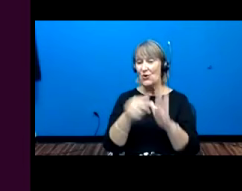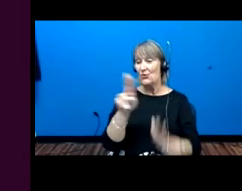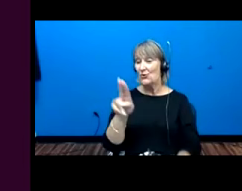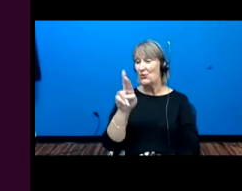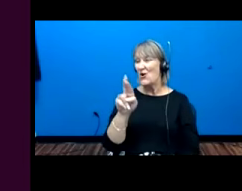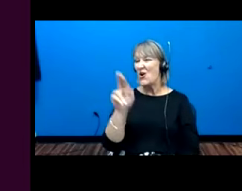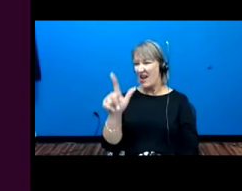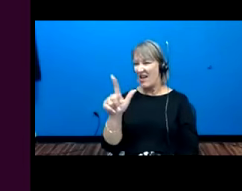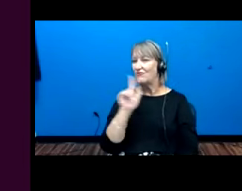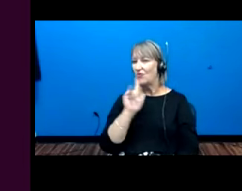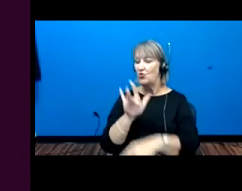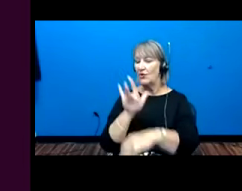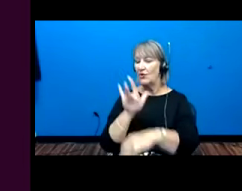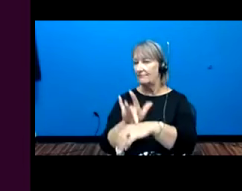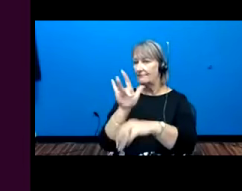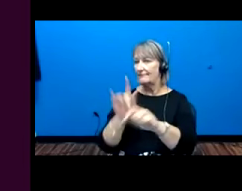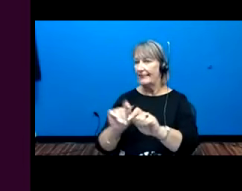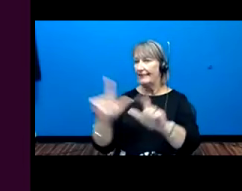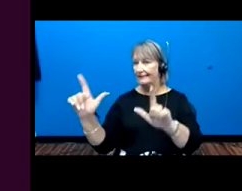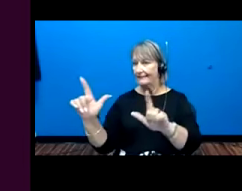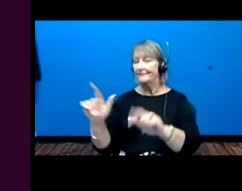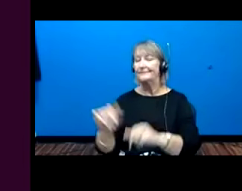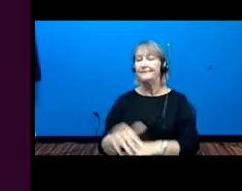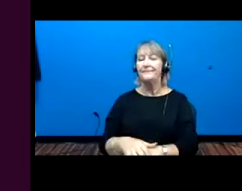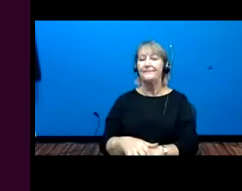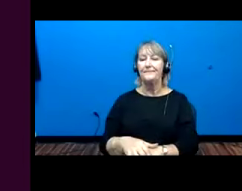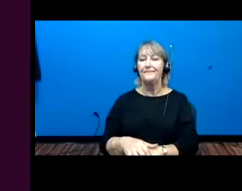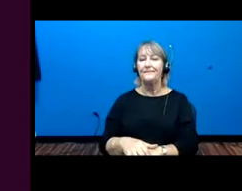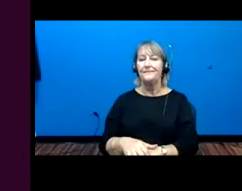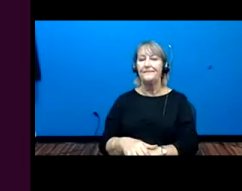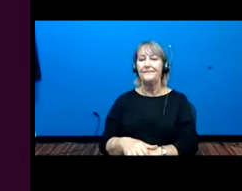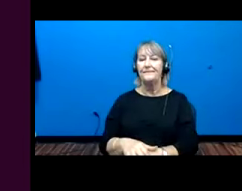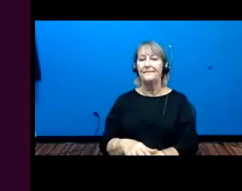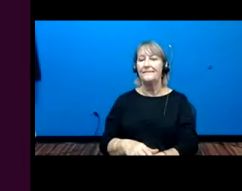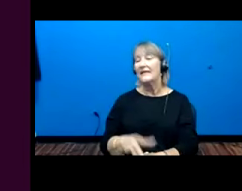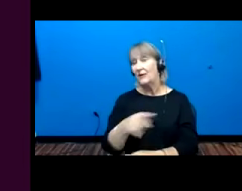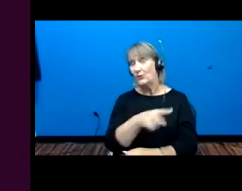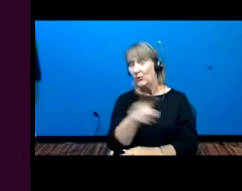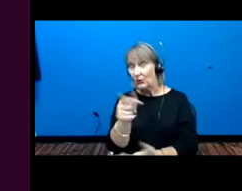that you can access this website as we're reaching out to all of you as potential dissemination partners—